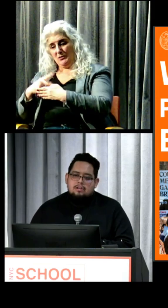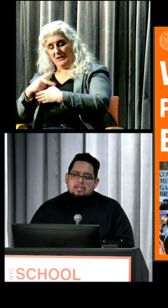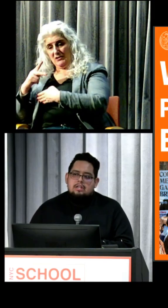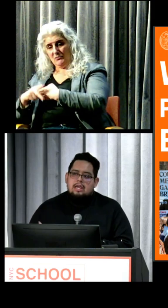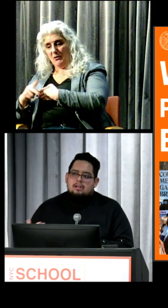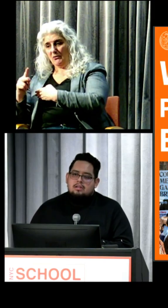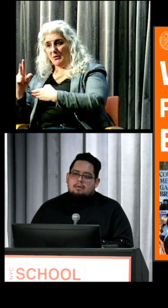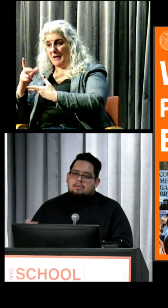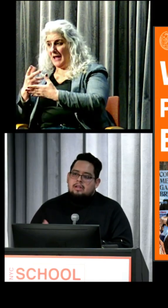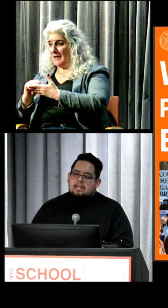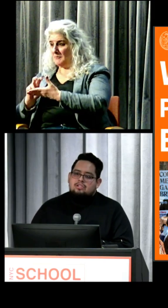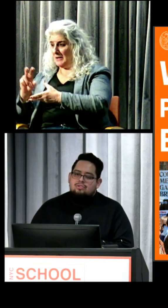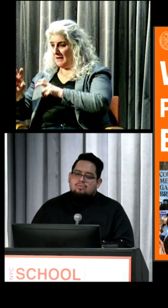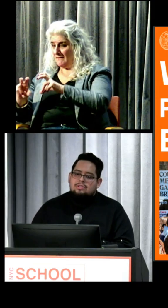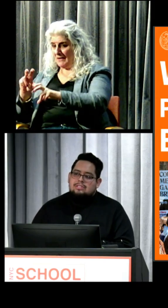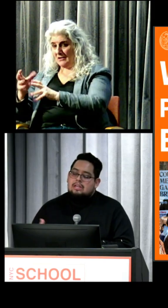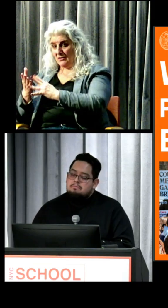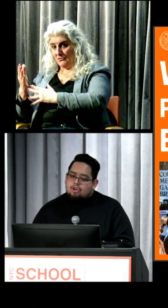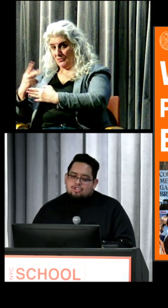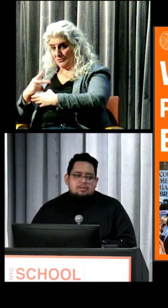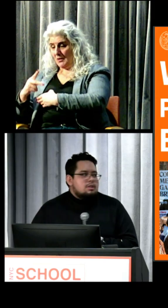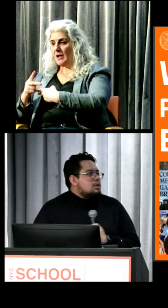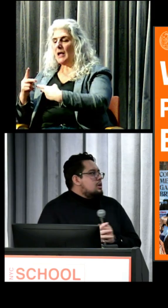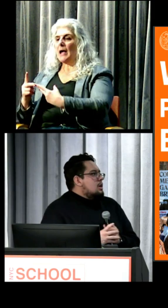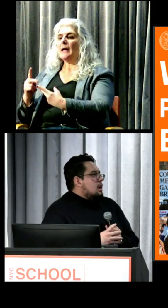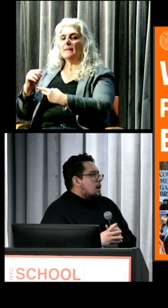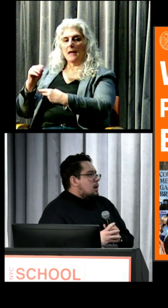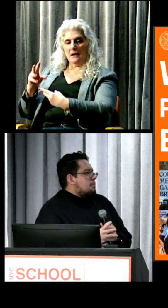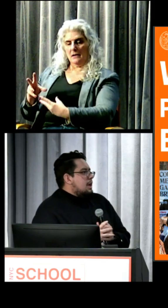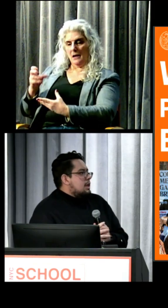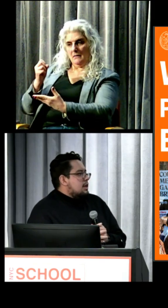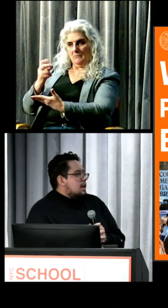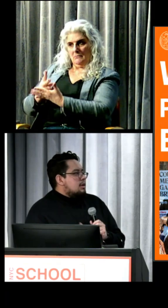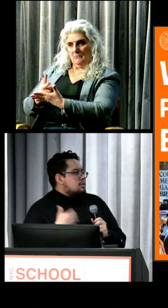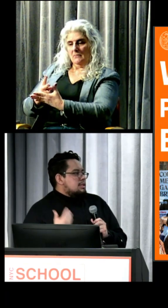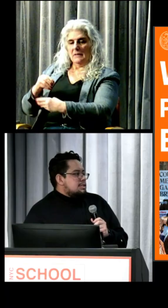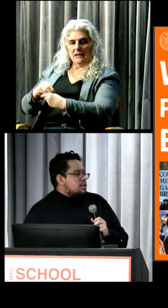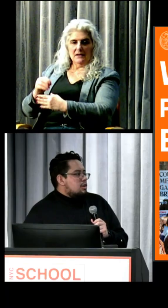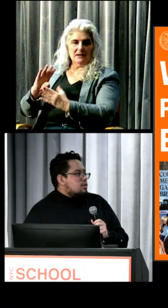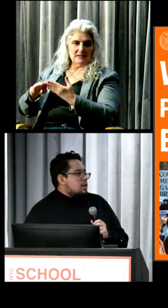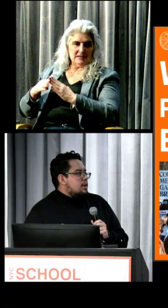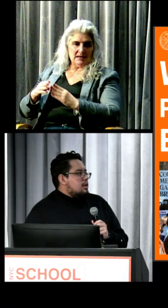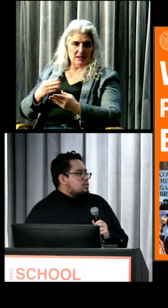I want a sneaker store that's next to a candy store. That's like, there is nothing better than that, and that's what I'm focused on.